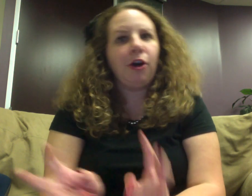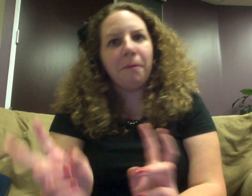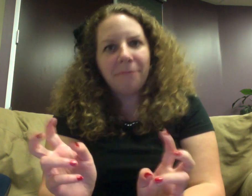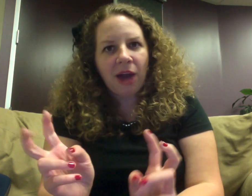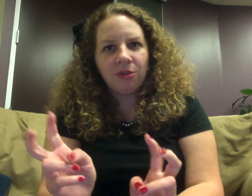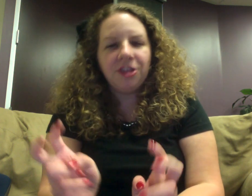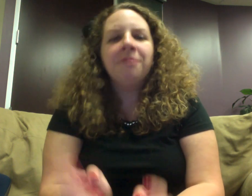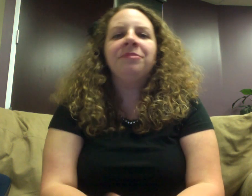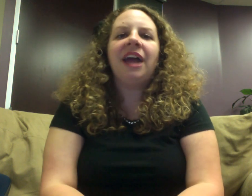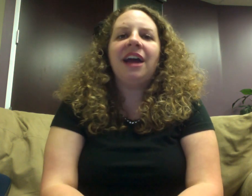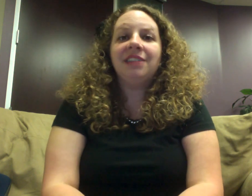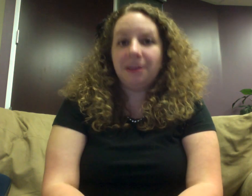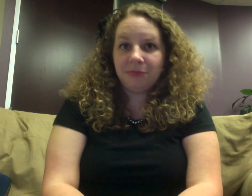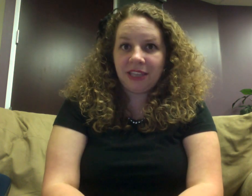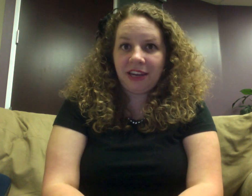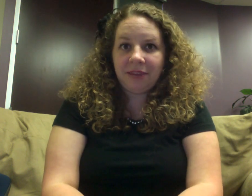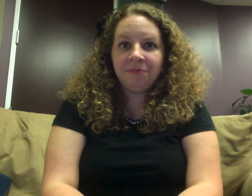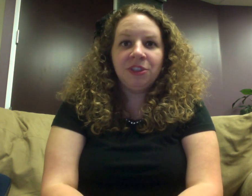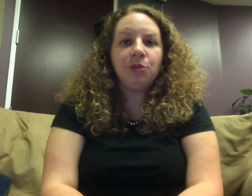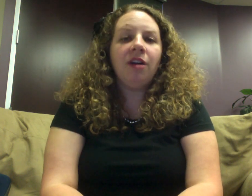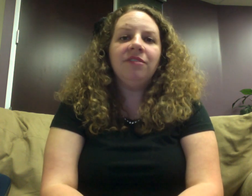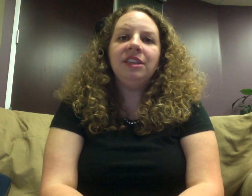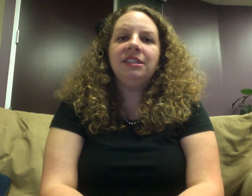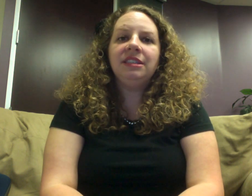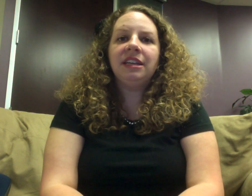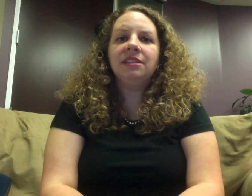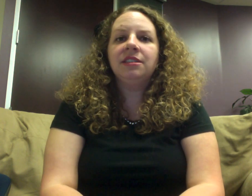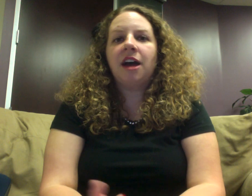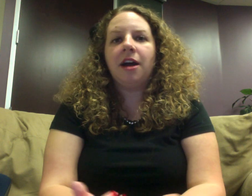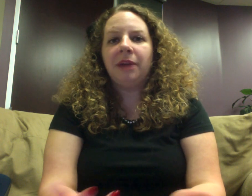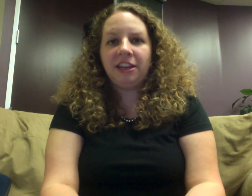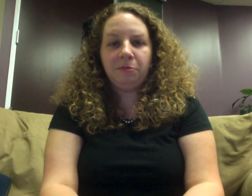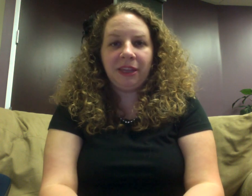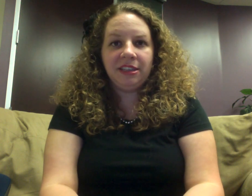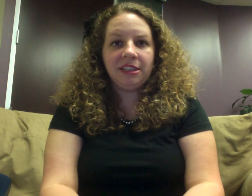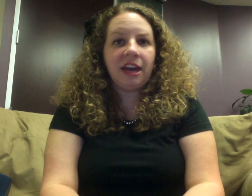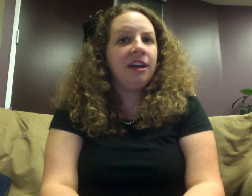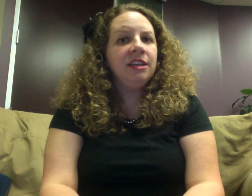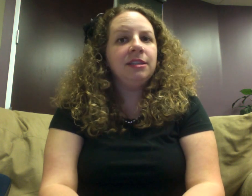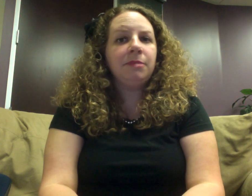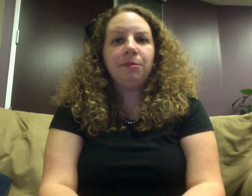call mouth, as I am signing. So all of these things, um, kind of play into that. Some people